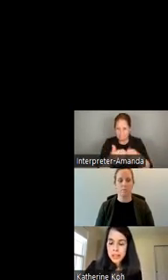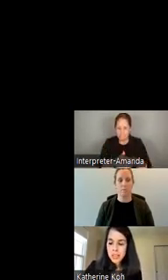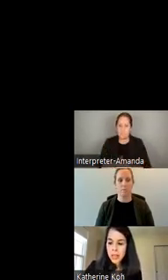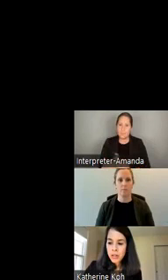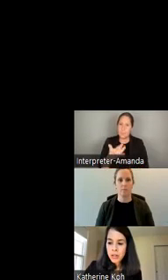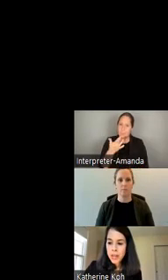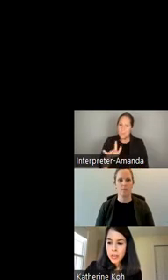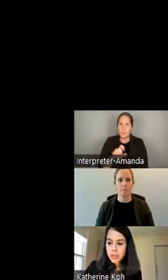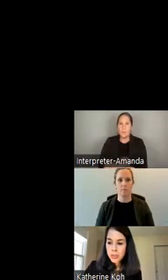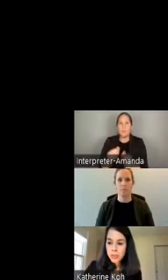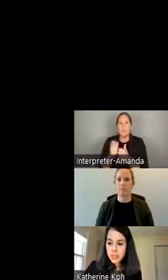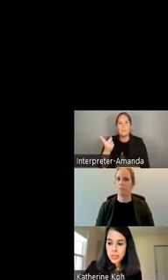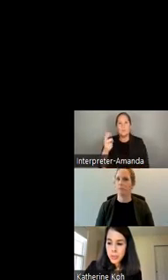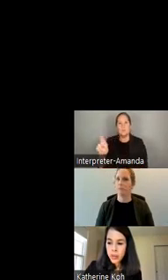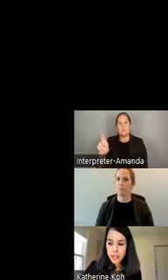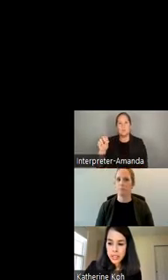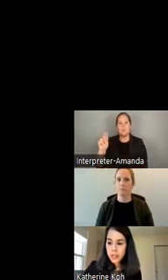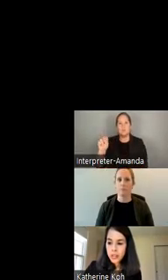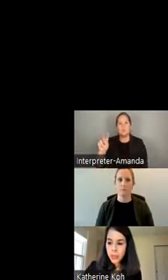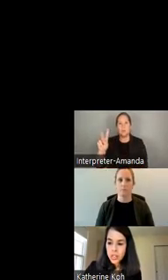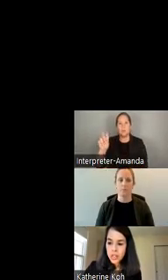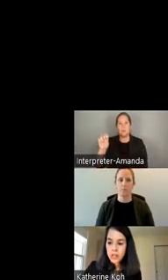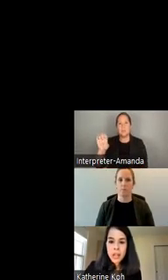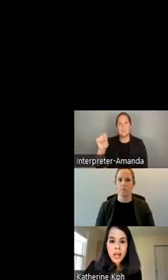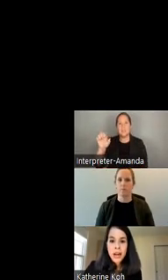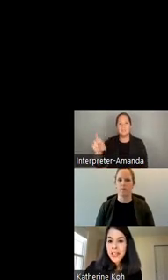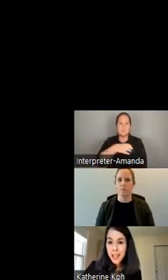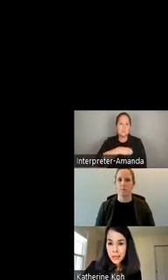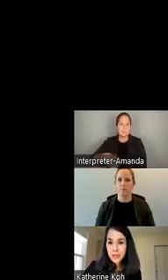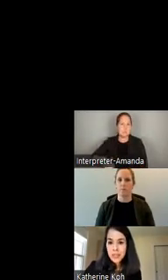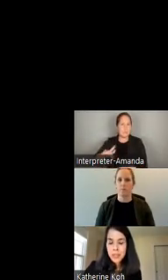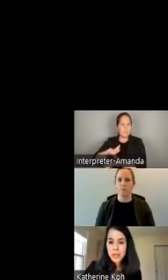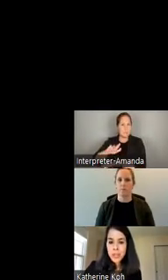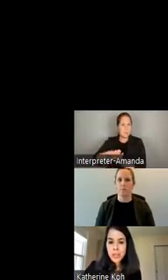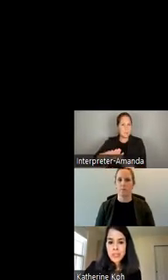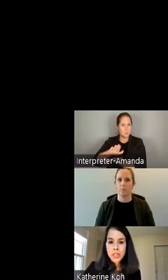and his team at Harvard Medical School to work on this very question can homelessness among U.S